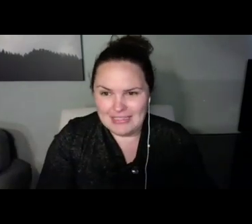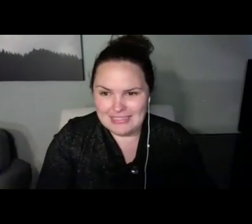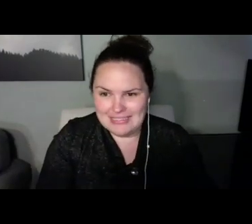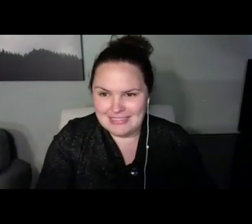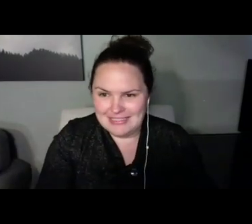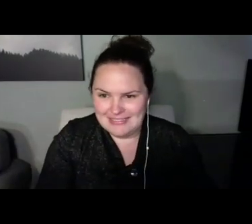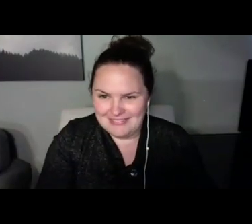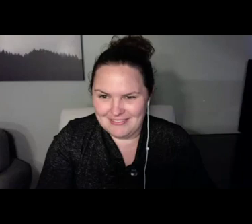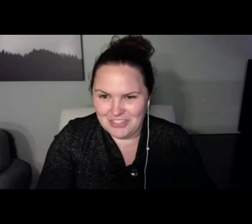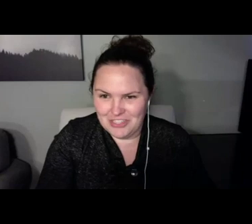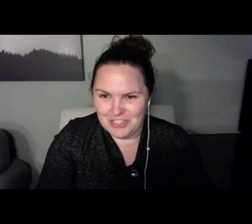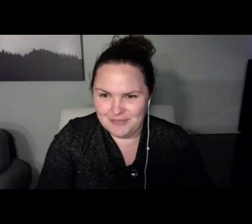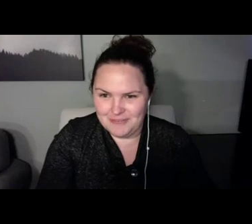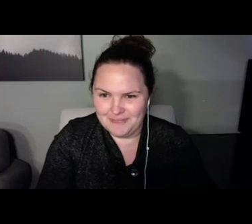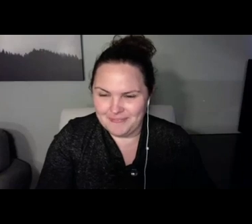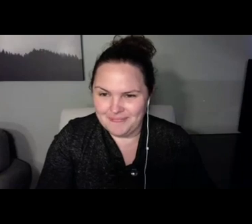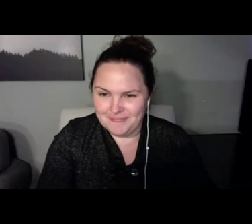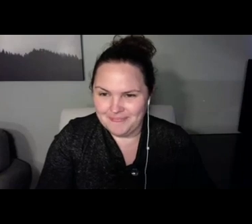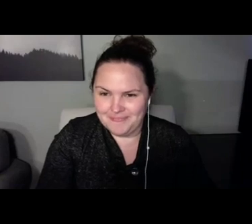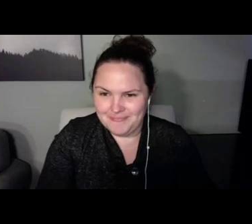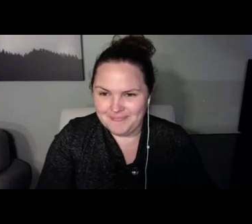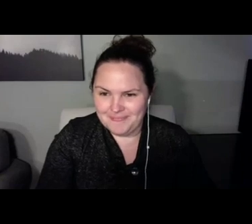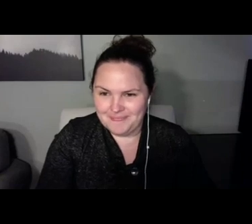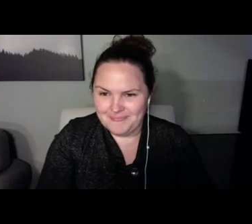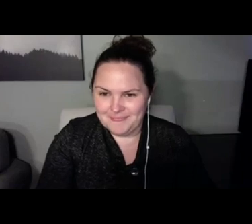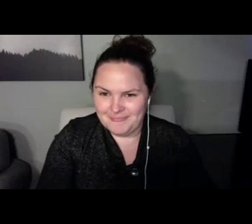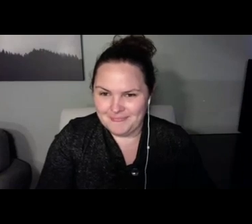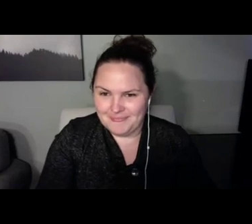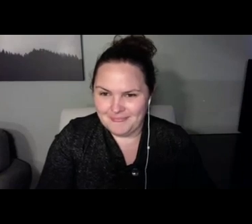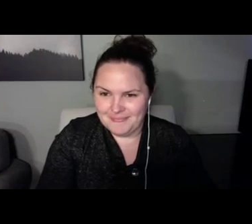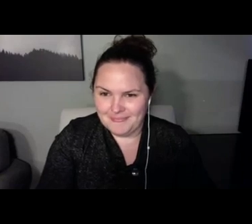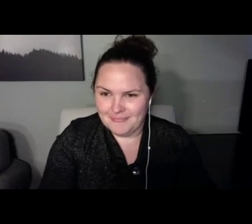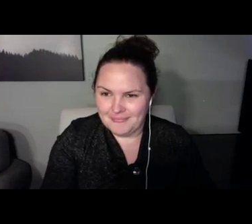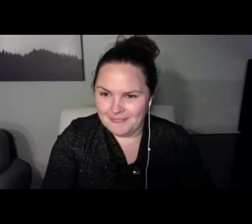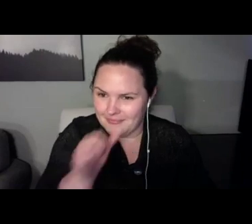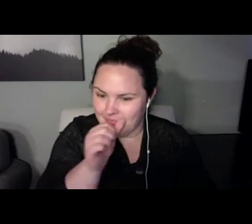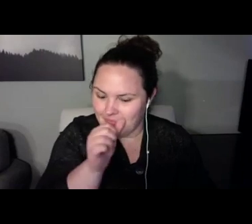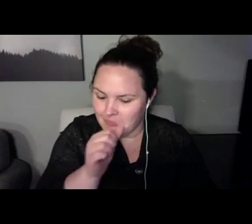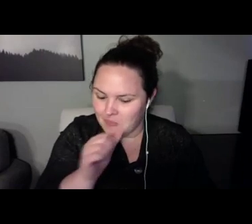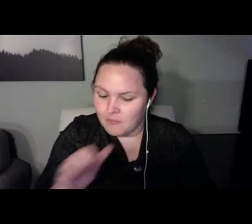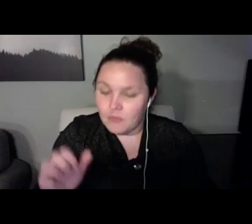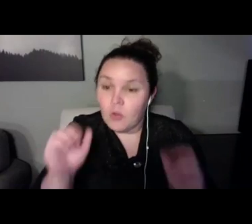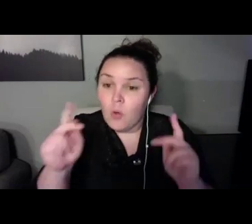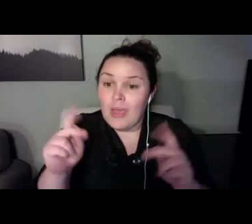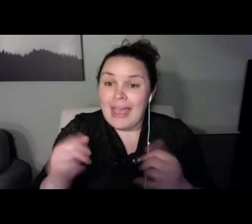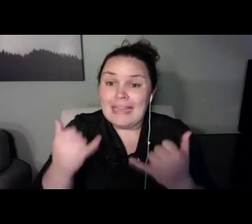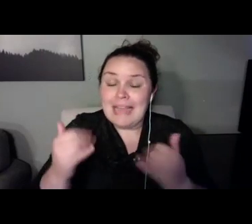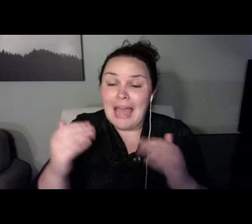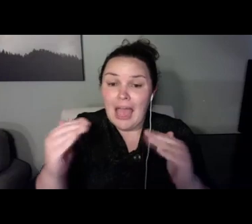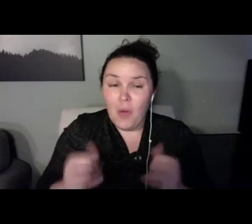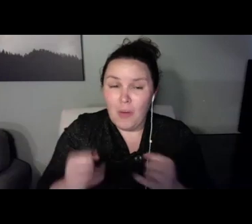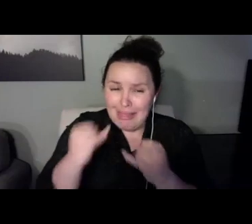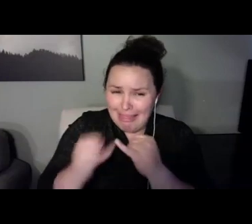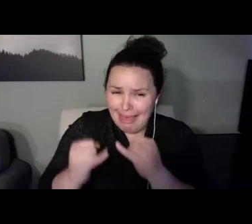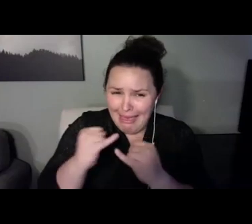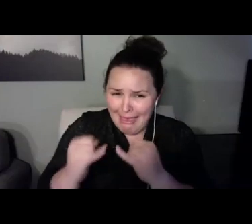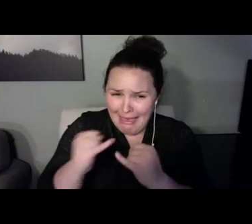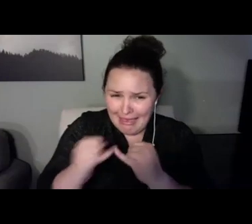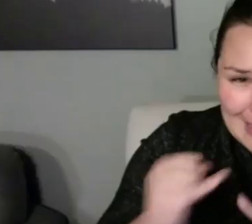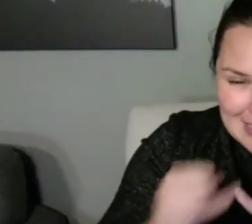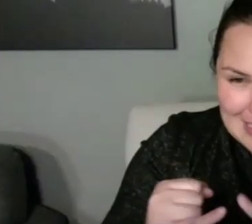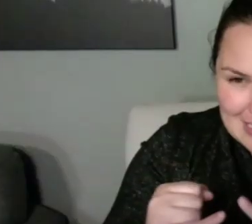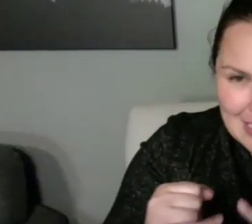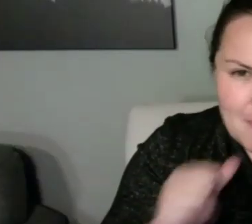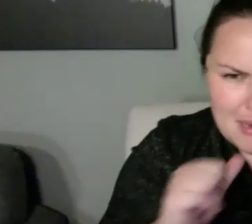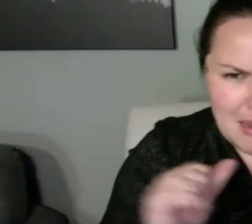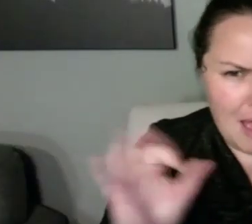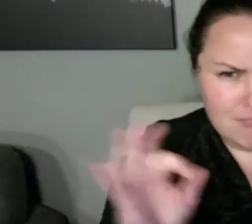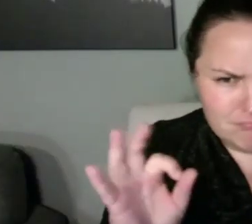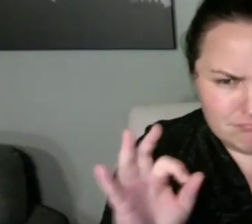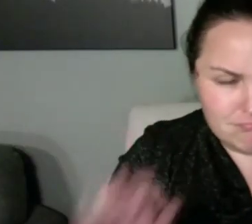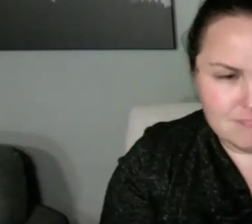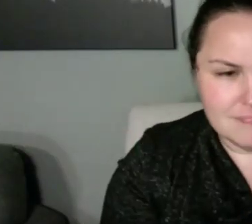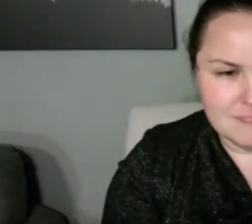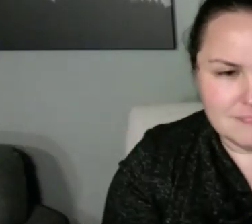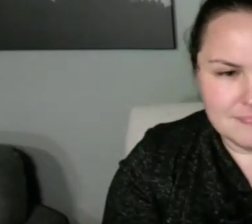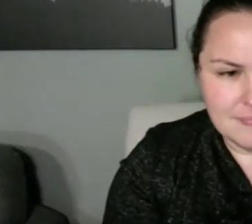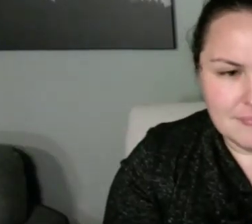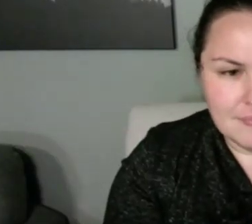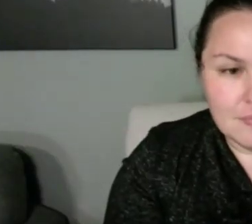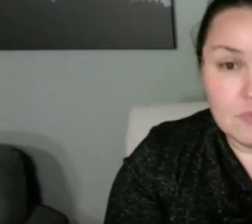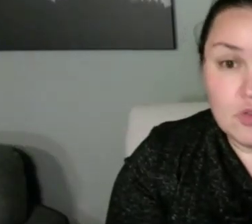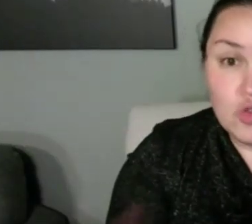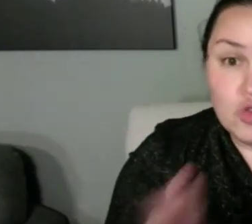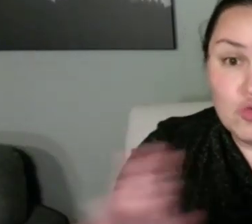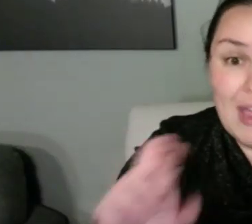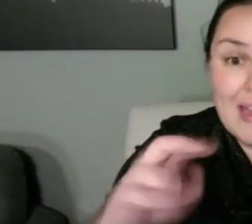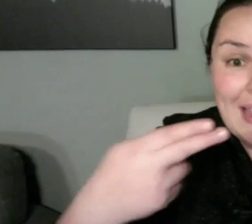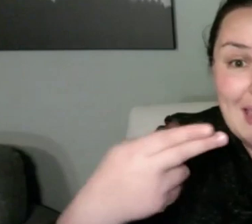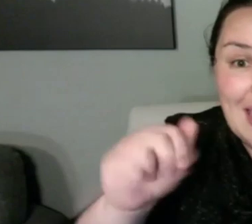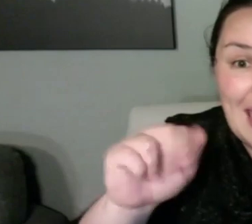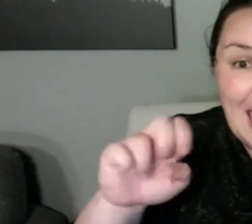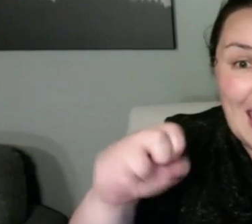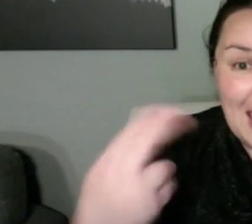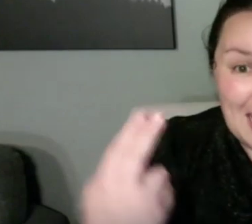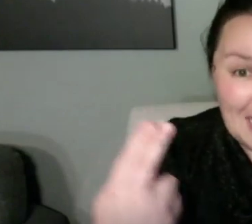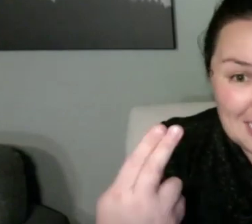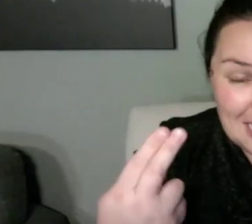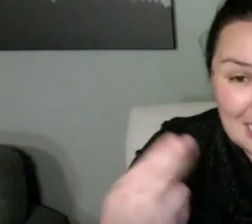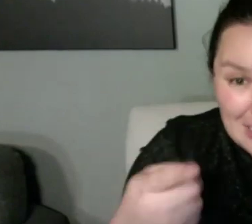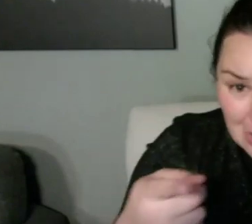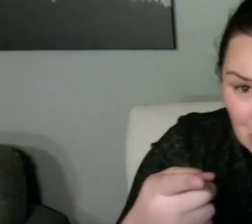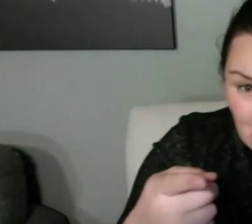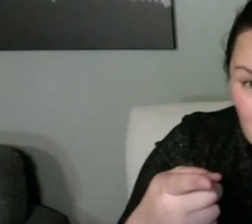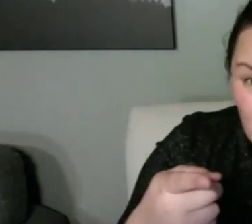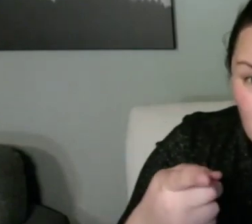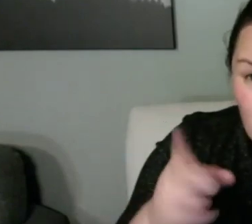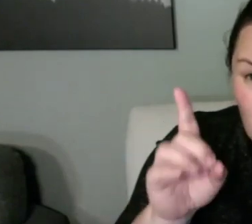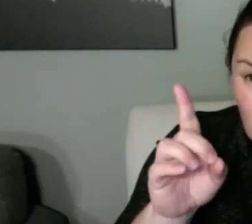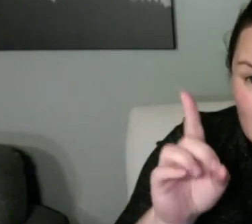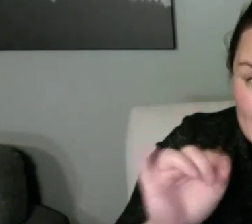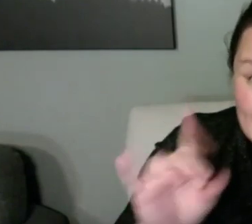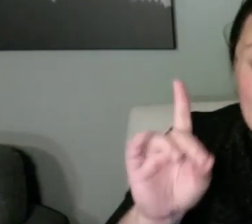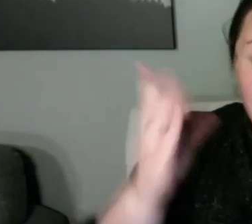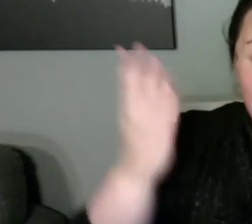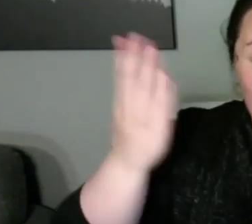know, some people may not like to open up about things like that.